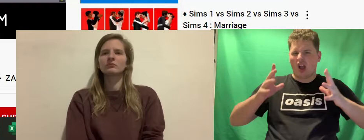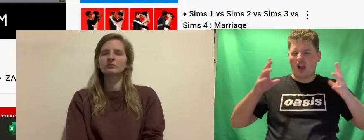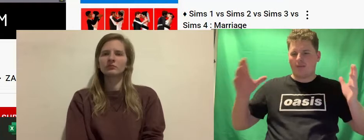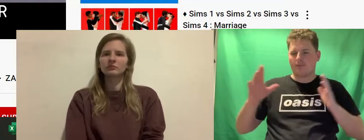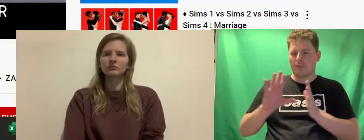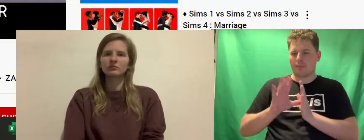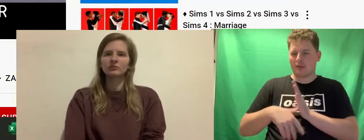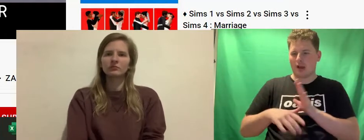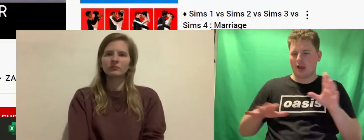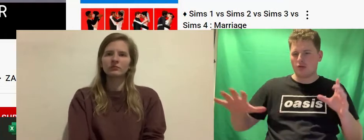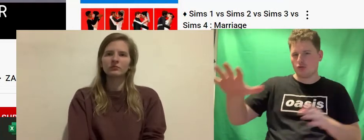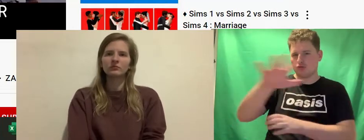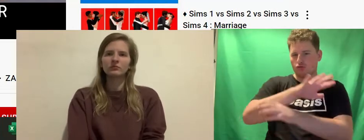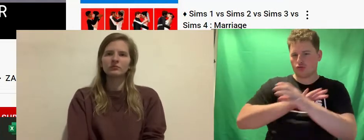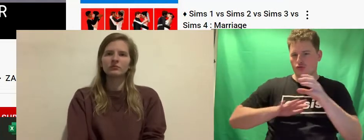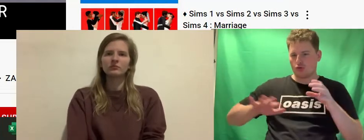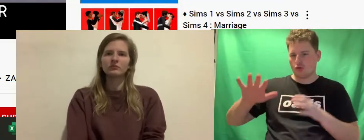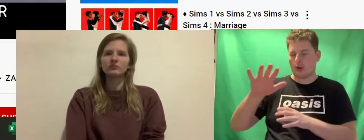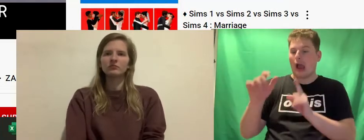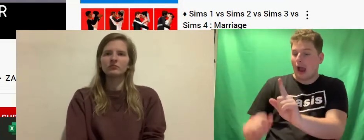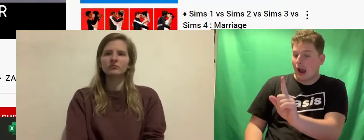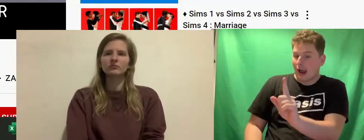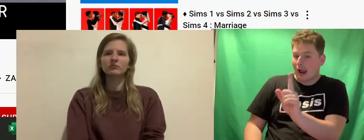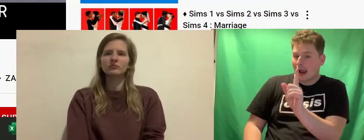A: it has a bigger city than the Sims 2 but!